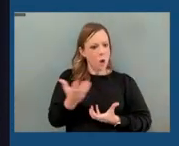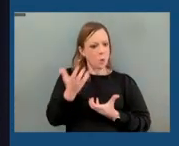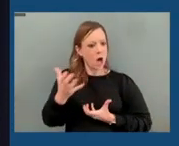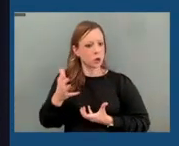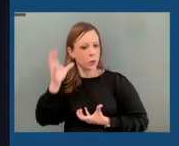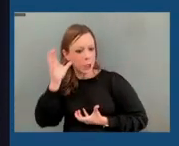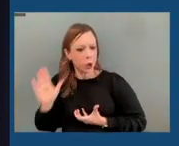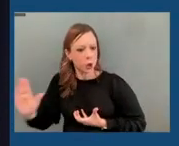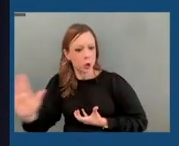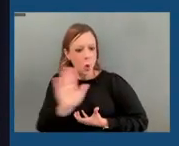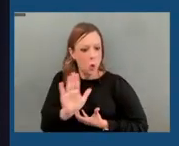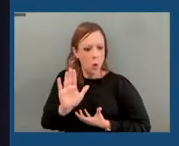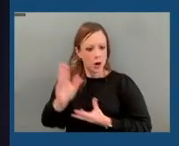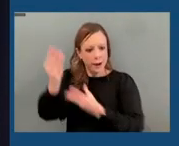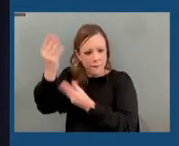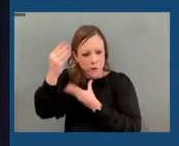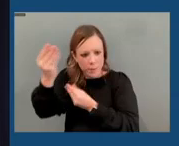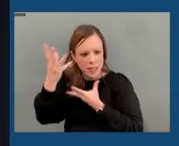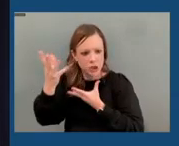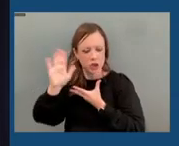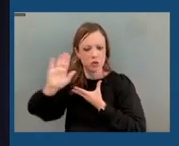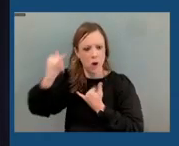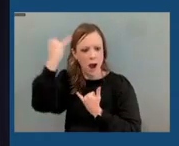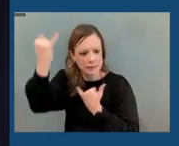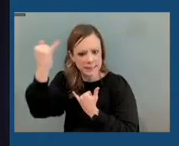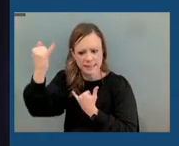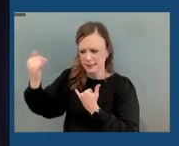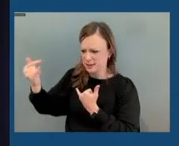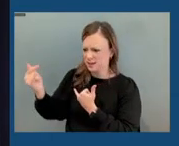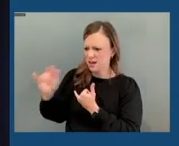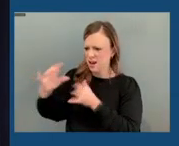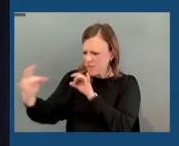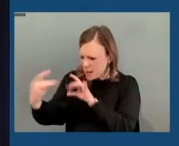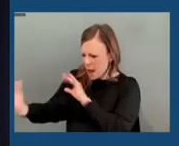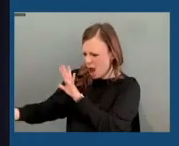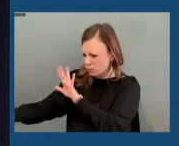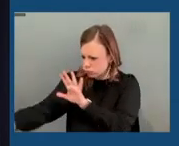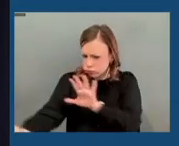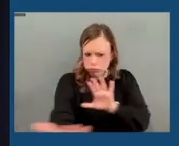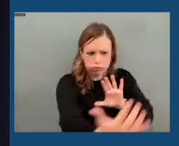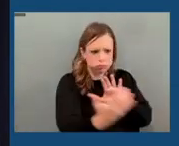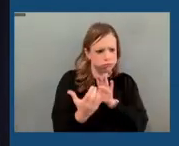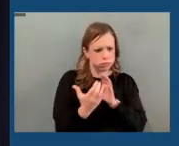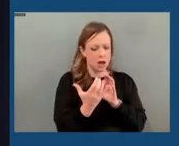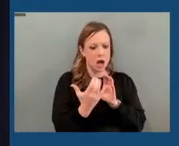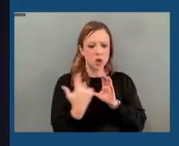so that we can make the best decisions and get the best results for the people of New York and for the leader of our state.